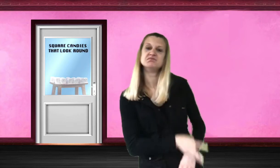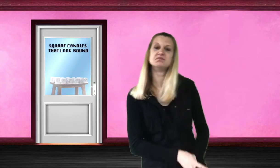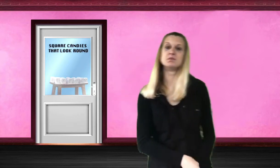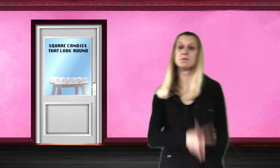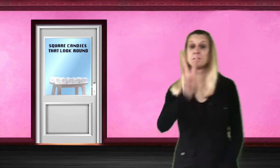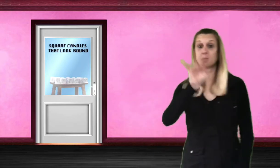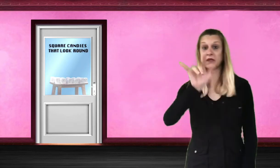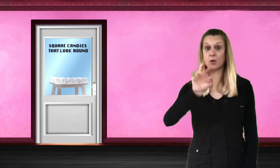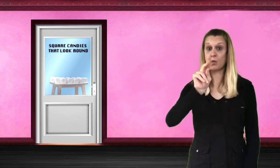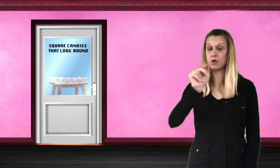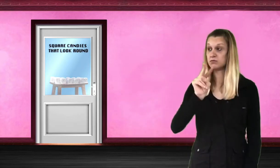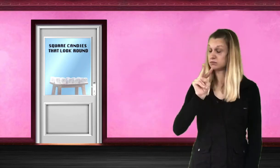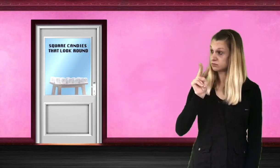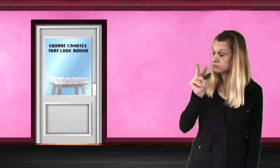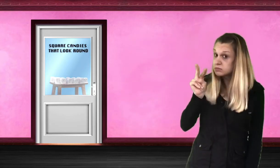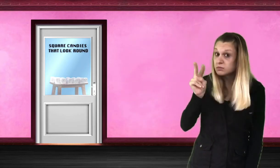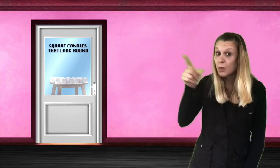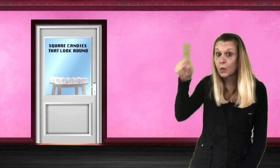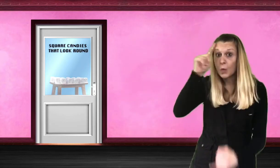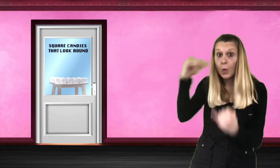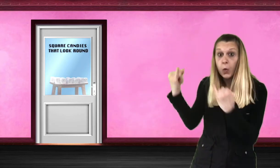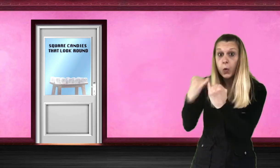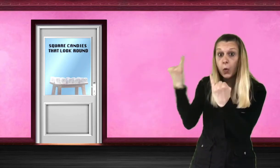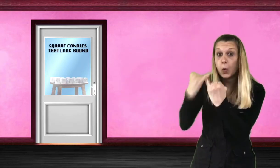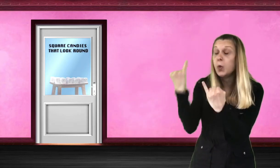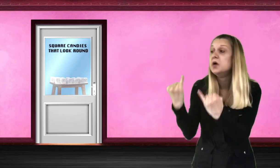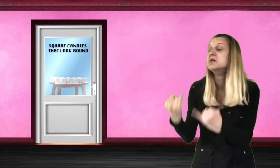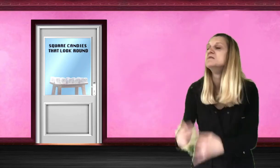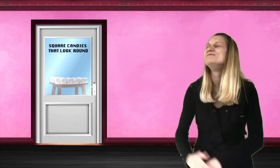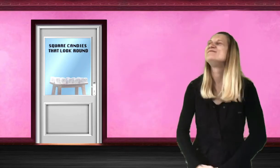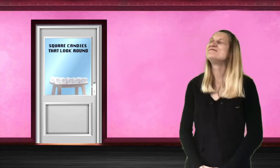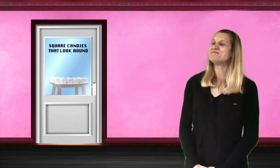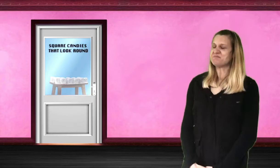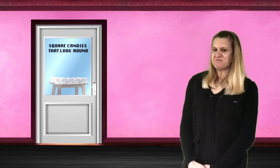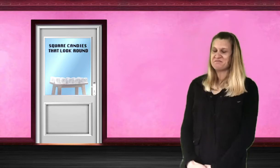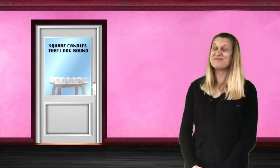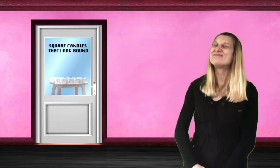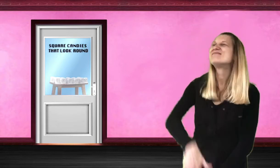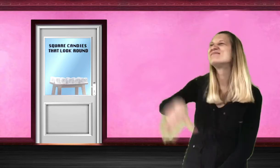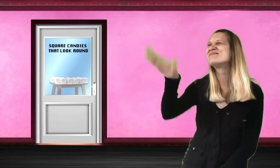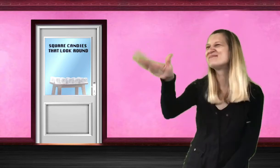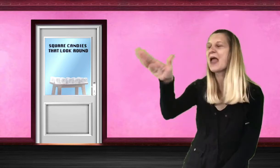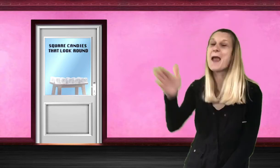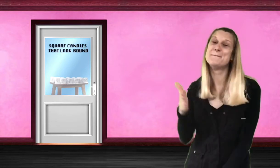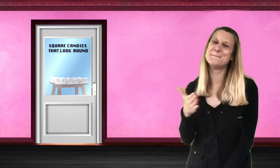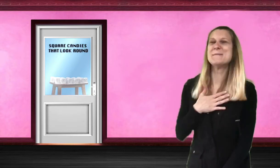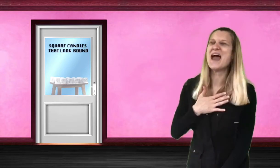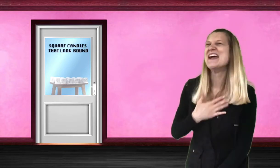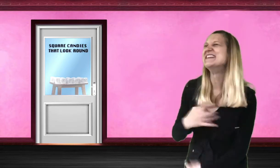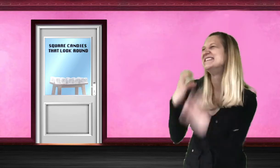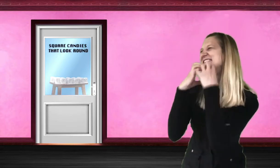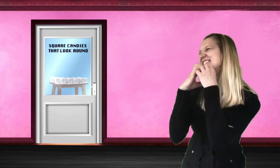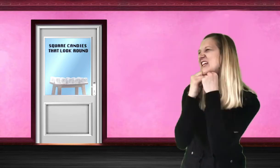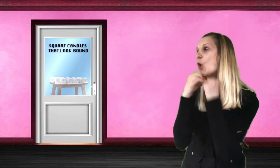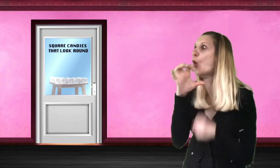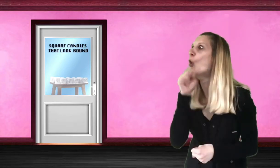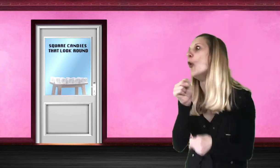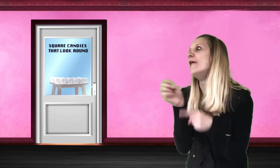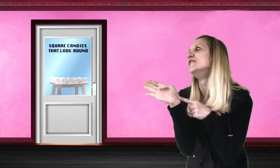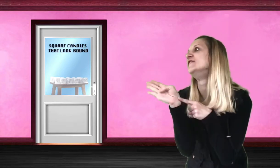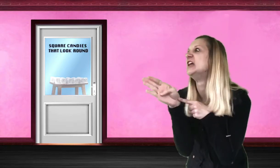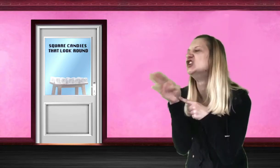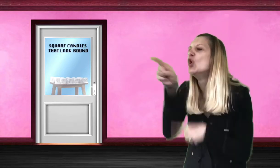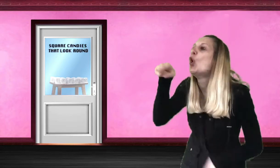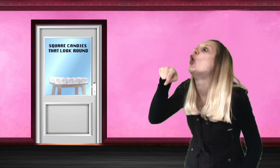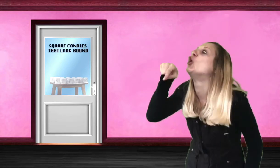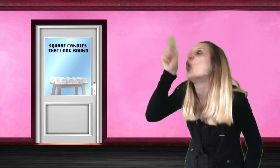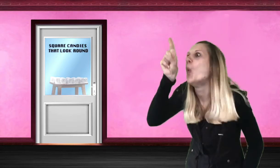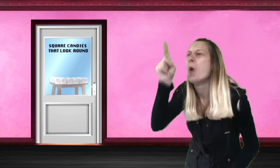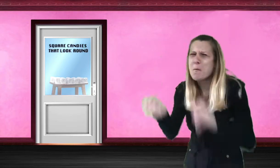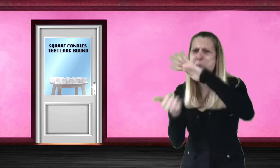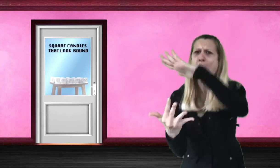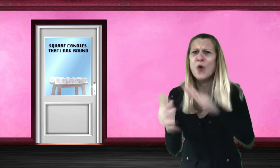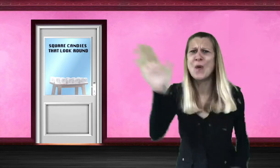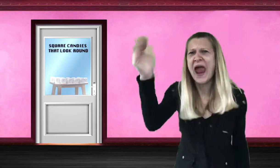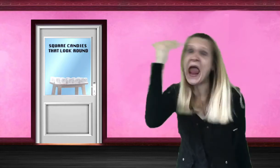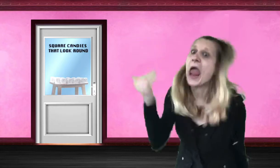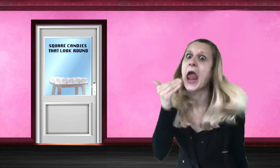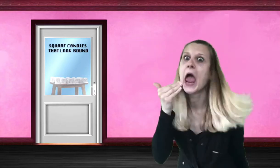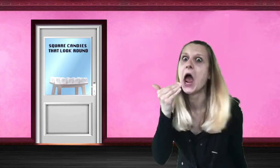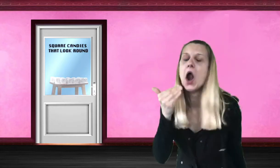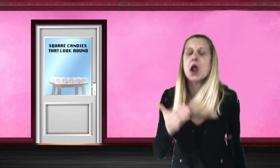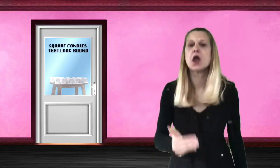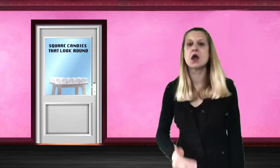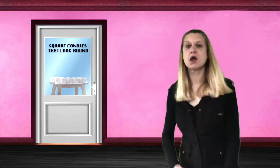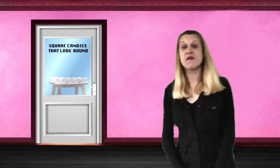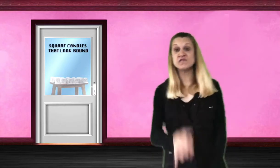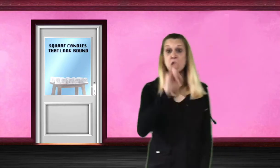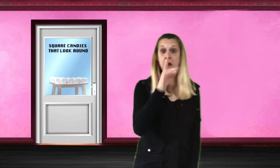"My dear old fish," said Mr. Wonka, "go and boil your head!"